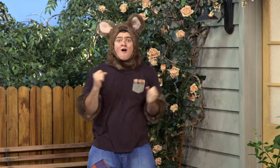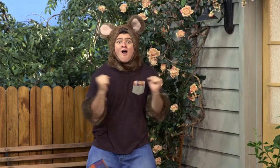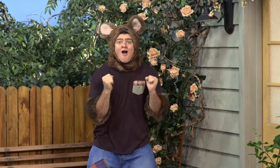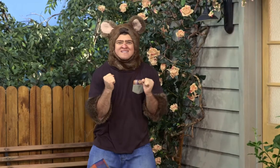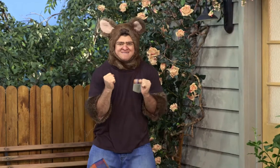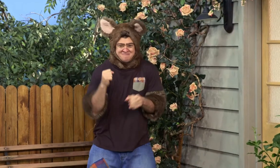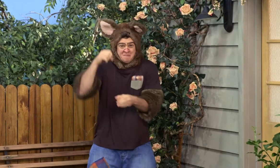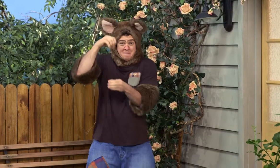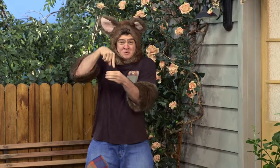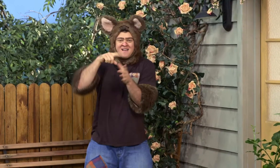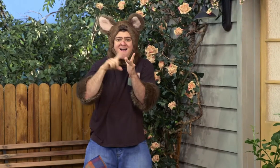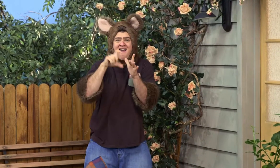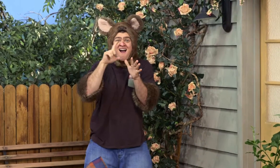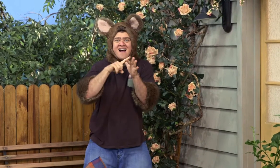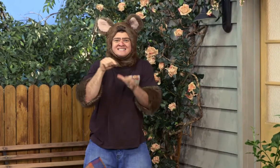because I've put some ice in it from the freezer.